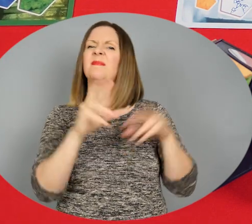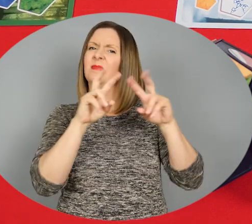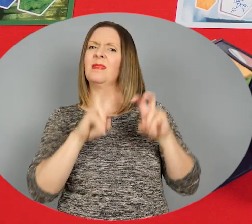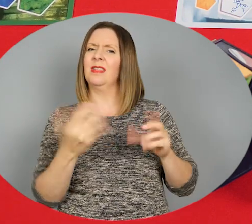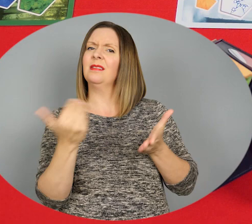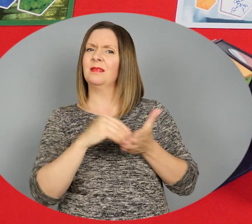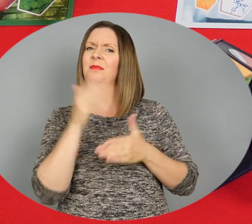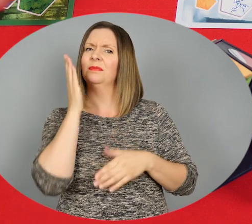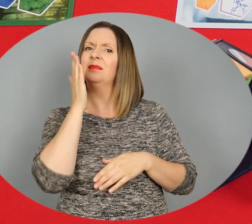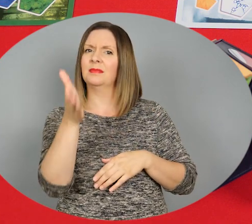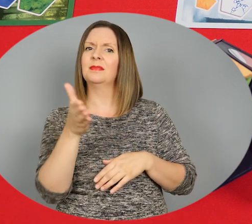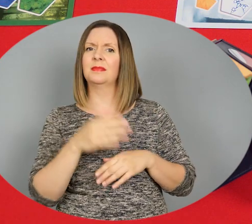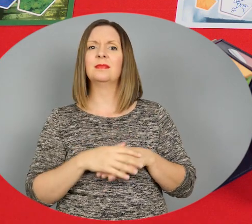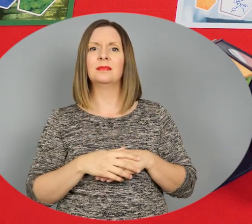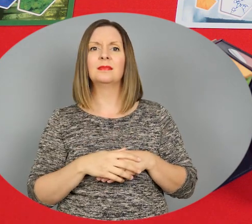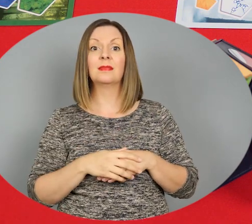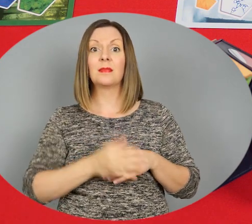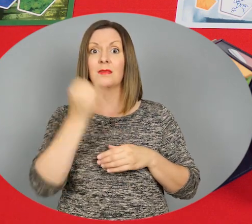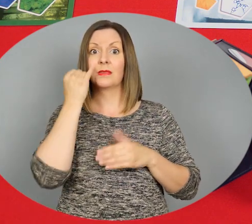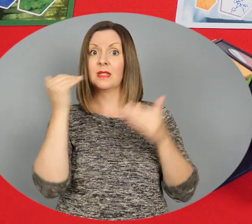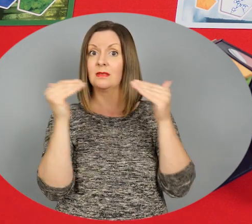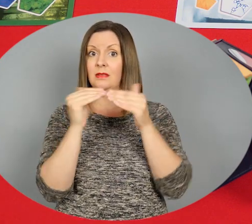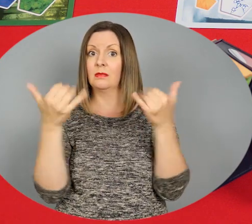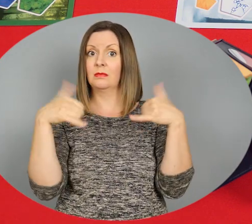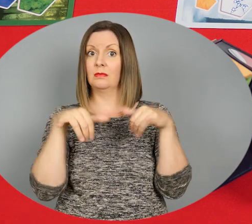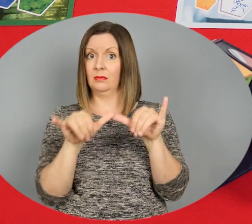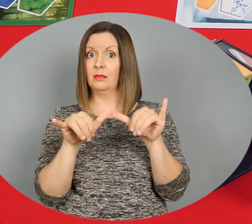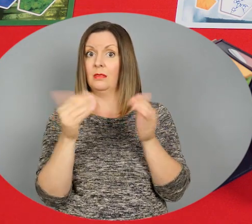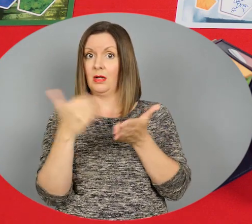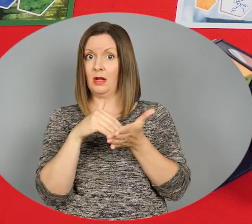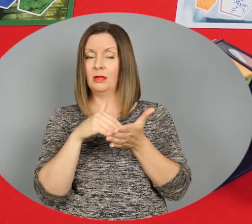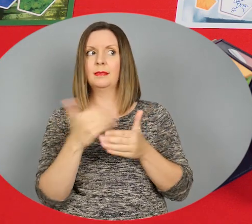then be checked again during the following Origins of Life step. It’s even possible